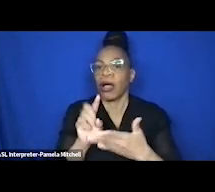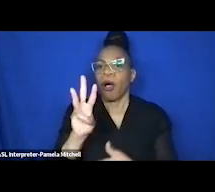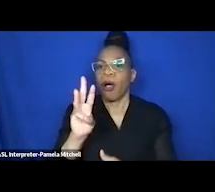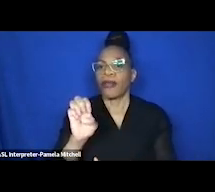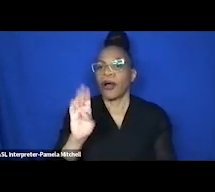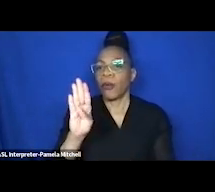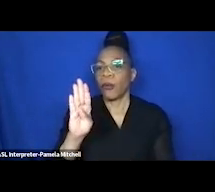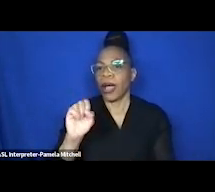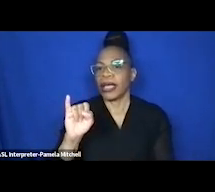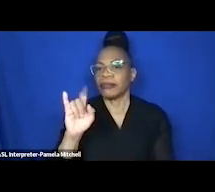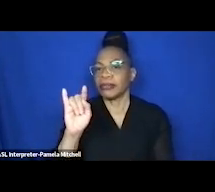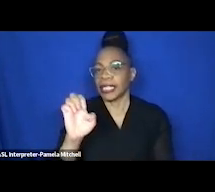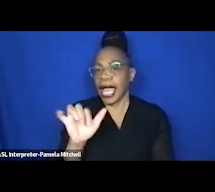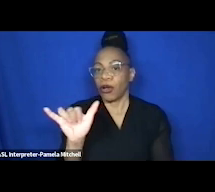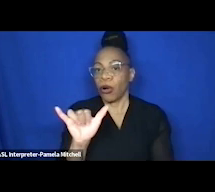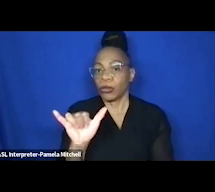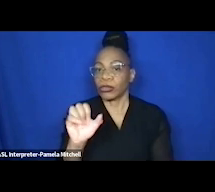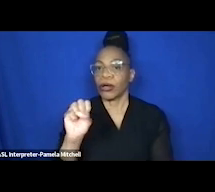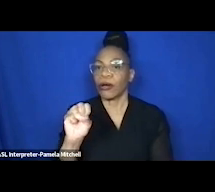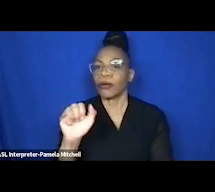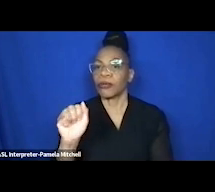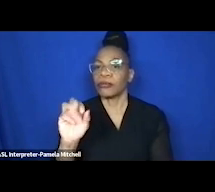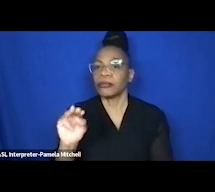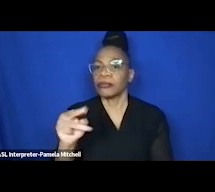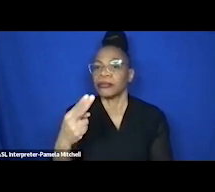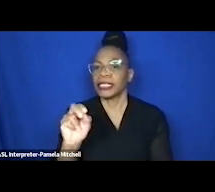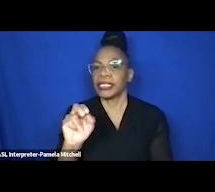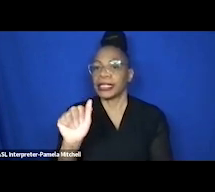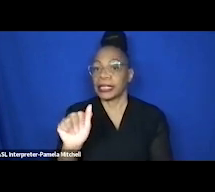We'll reserve time at the end for some questions.